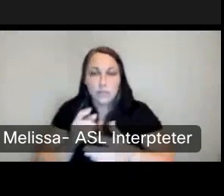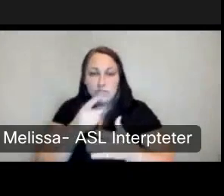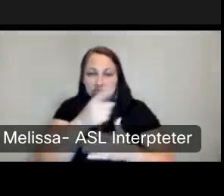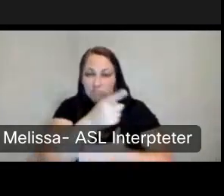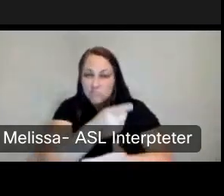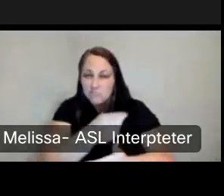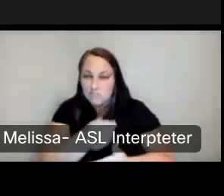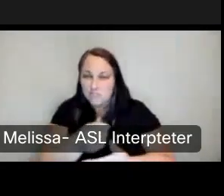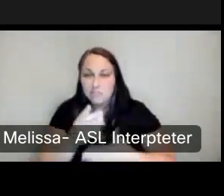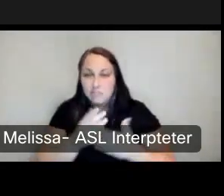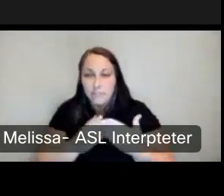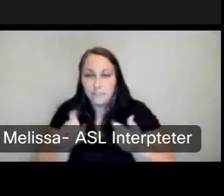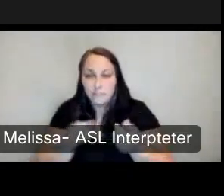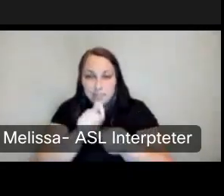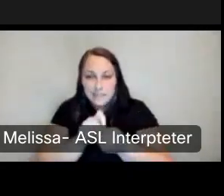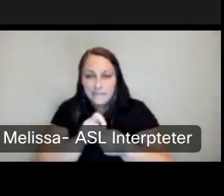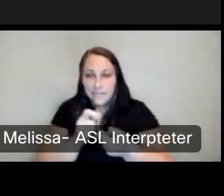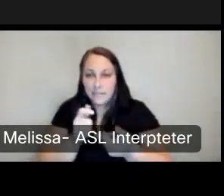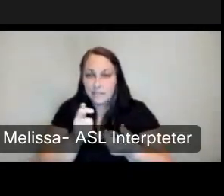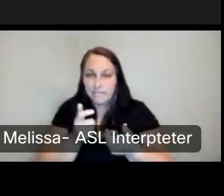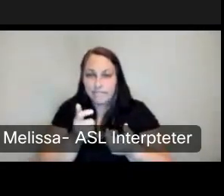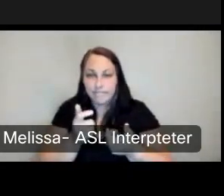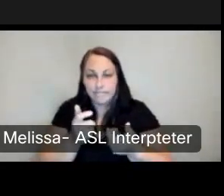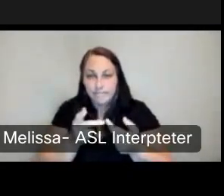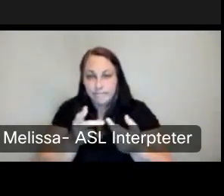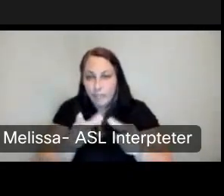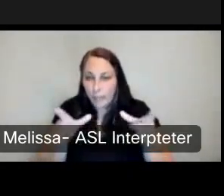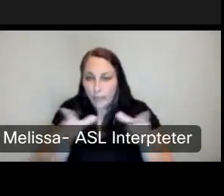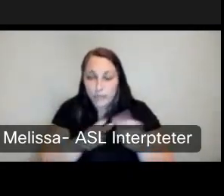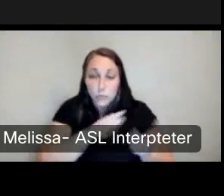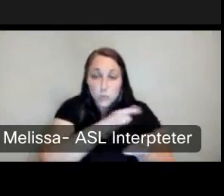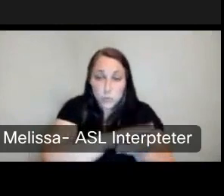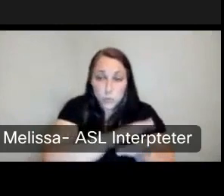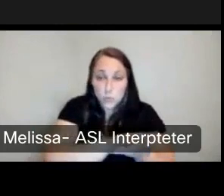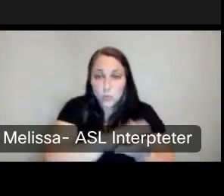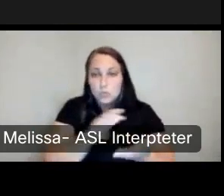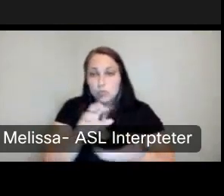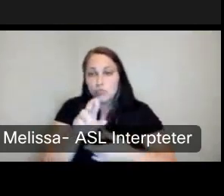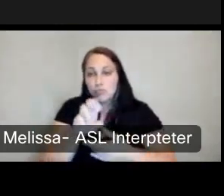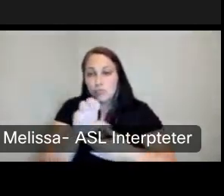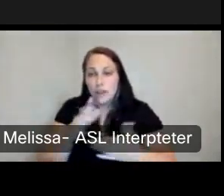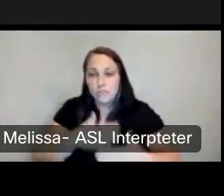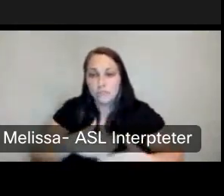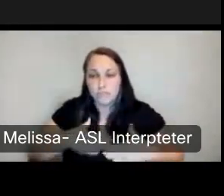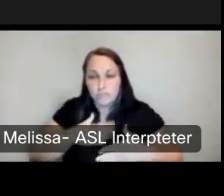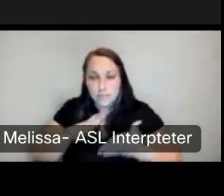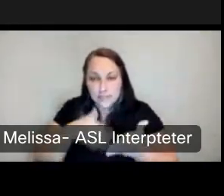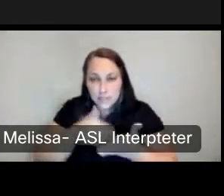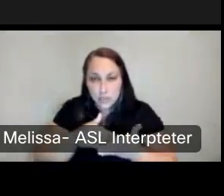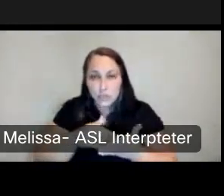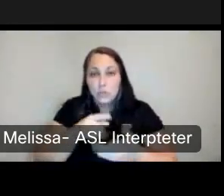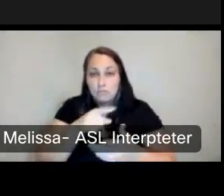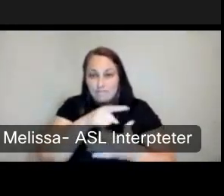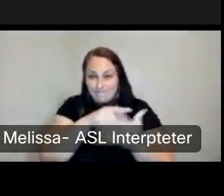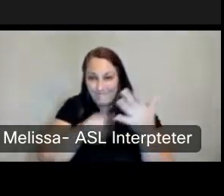schools and rec centers and of the community a reporter of Amal of our stop or proposed stop